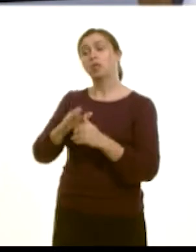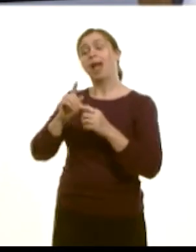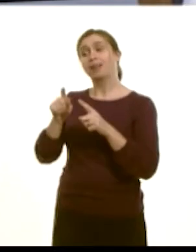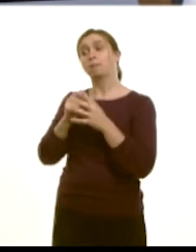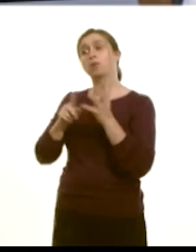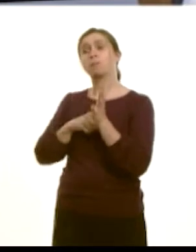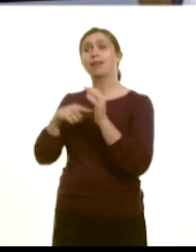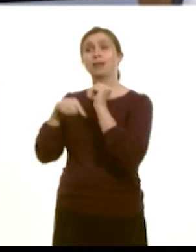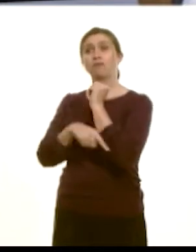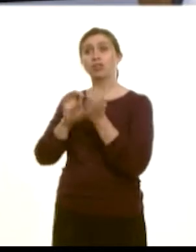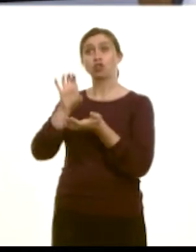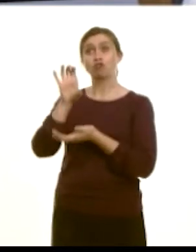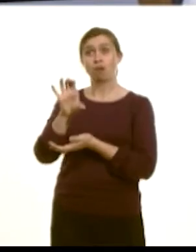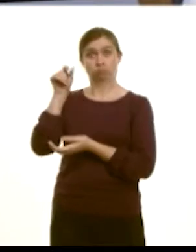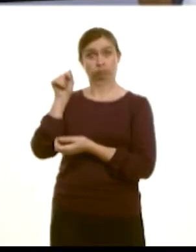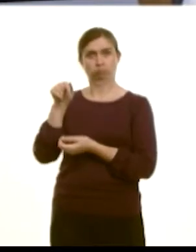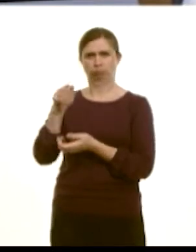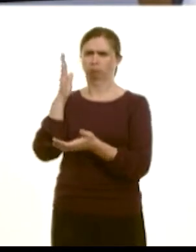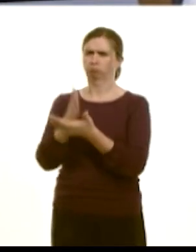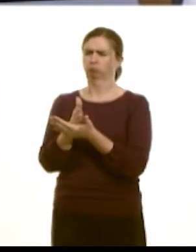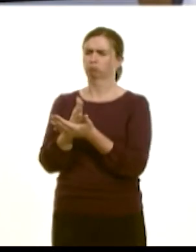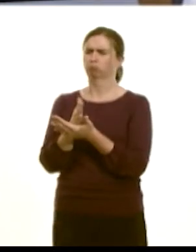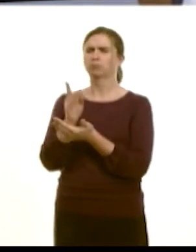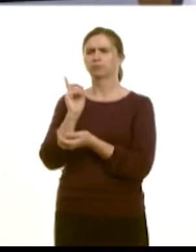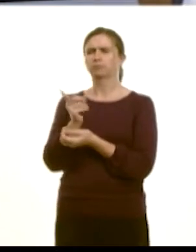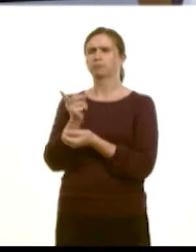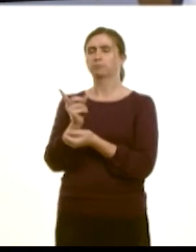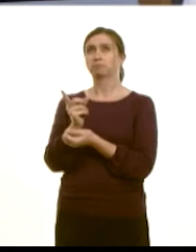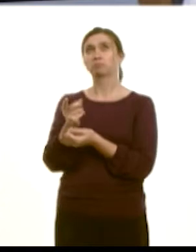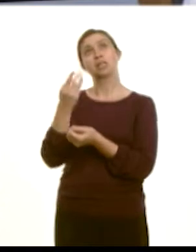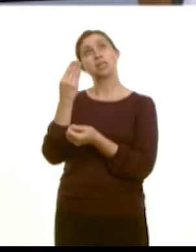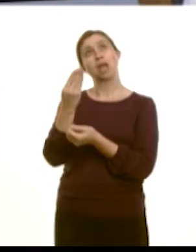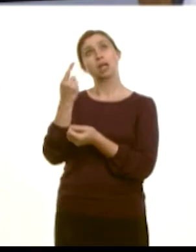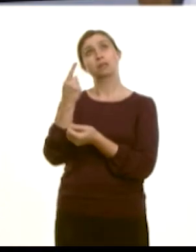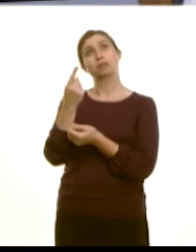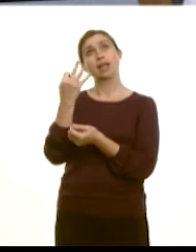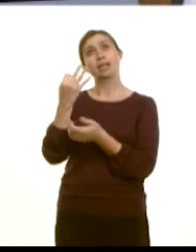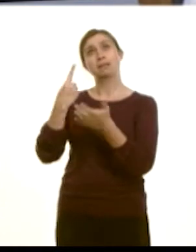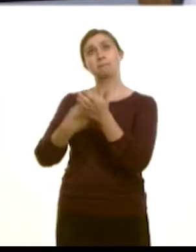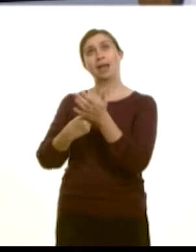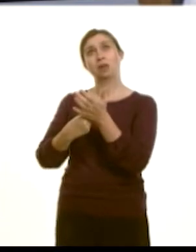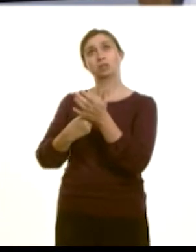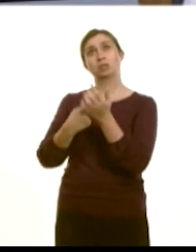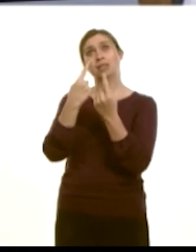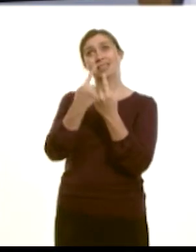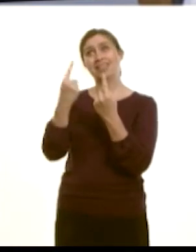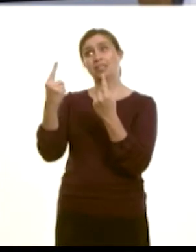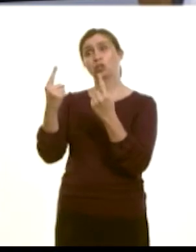That certainly has provided, in the past, £918 per eligible pupil, up to £1,050, and